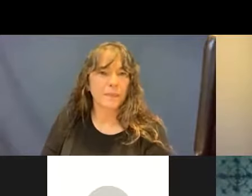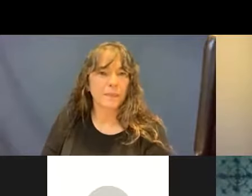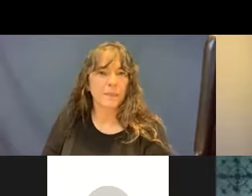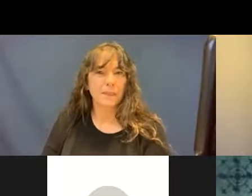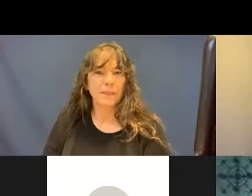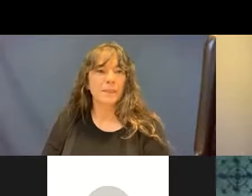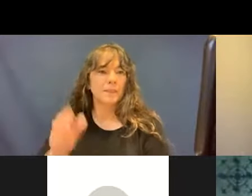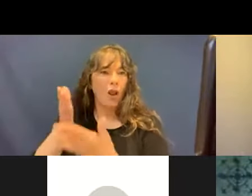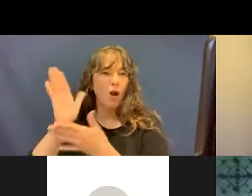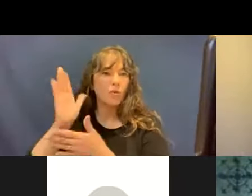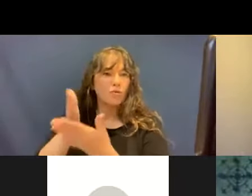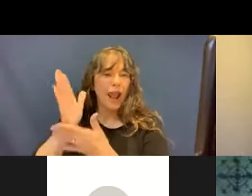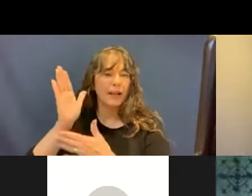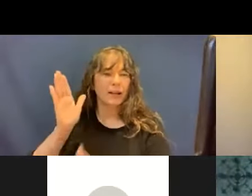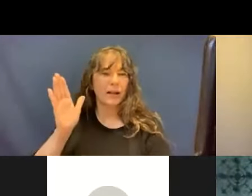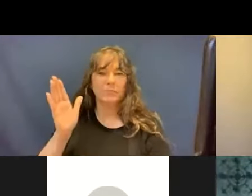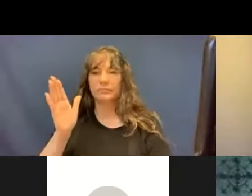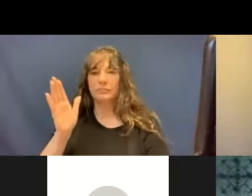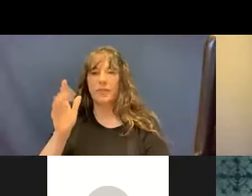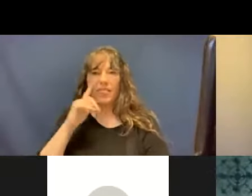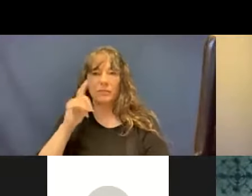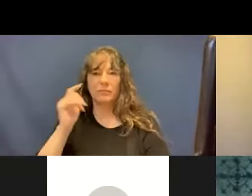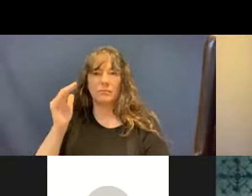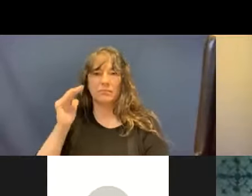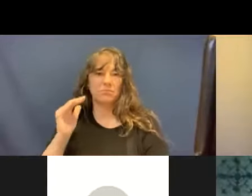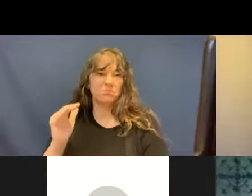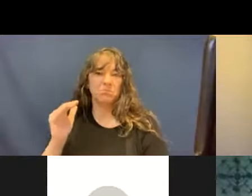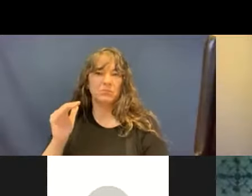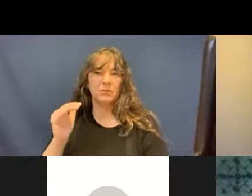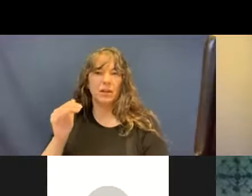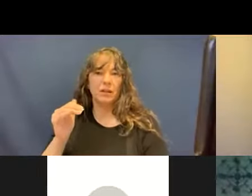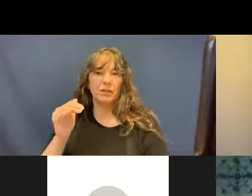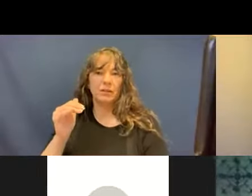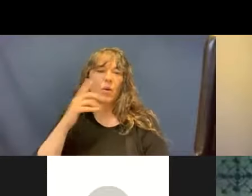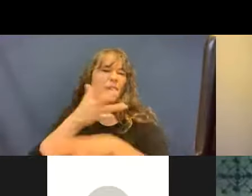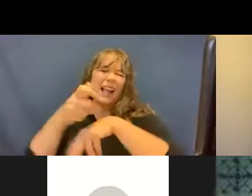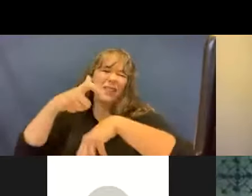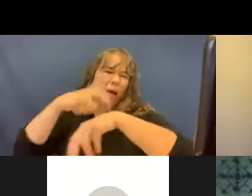going to hop on to the next topic because we're running out of time here. So any suggestions